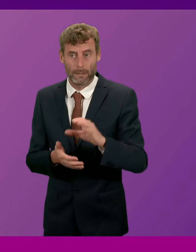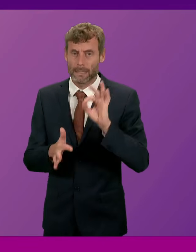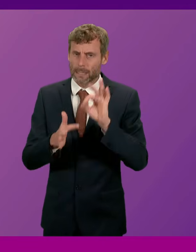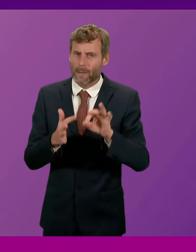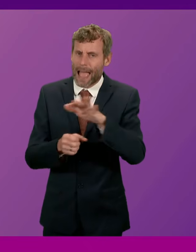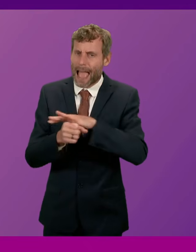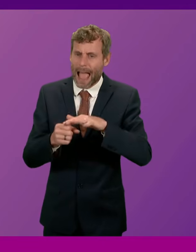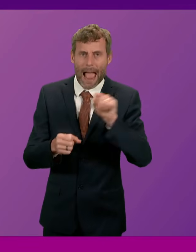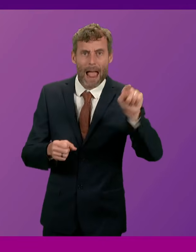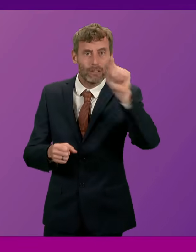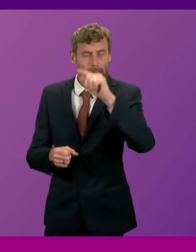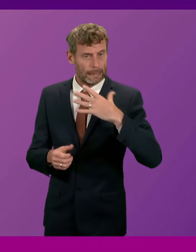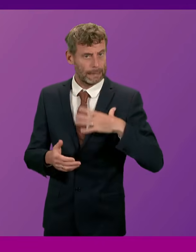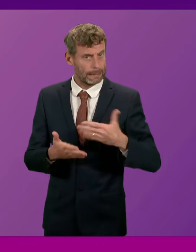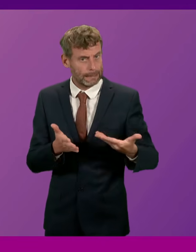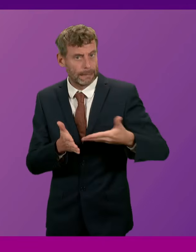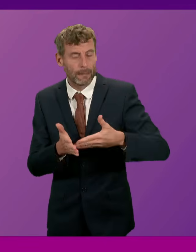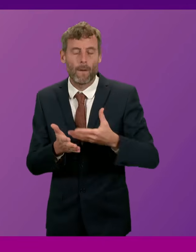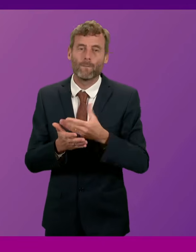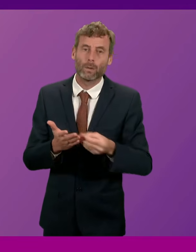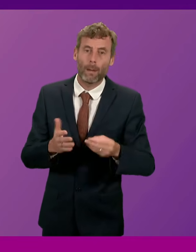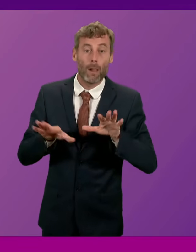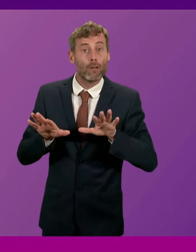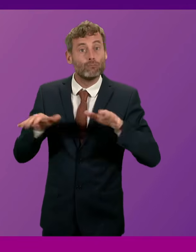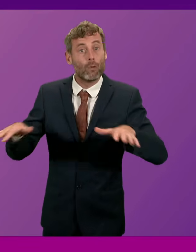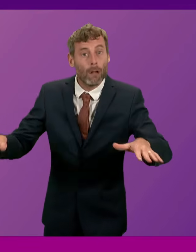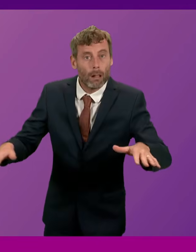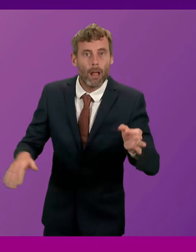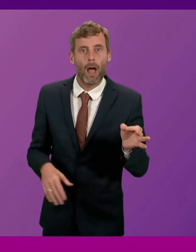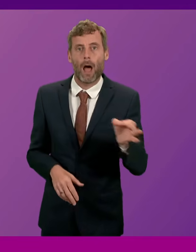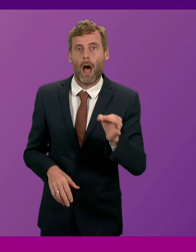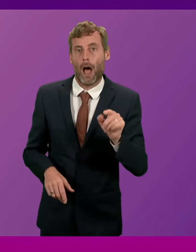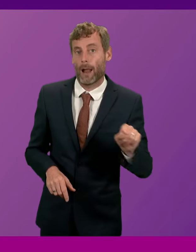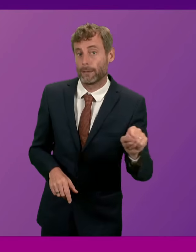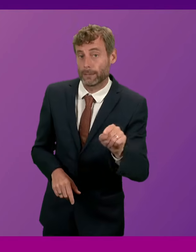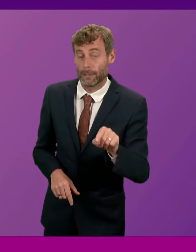especially rural and island areas. That funding has recently supported the opening of five new